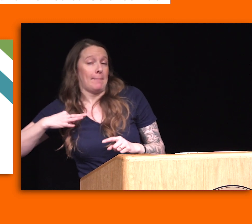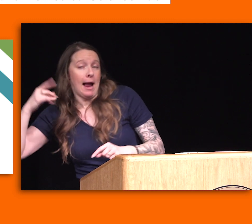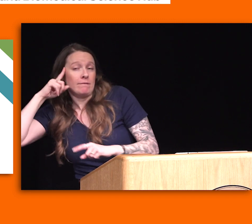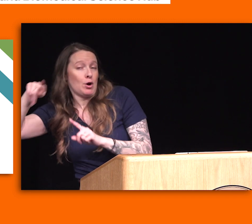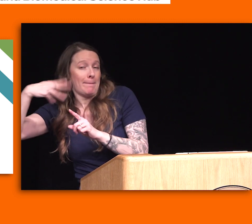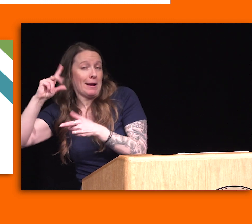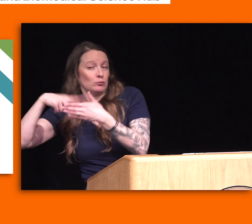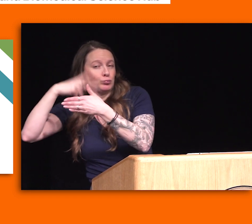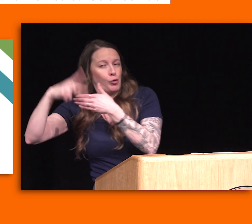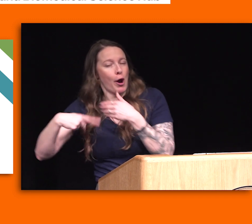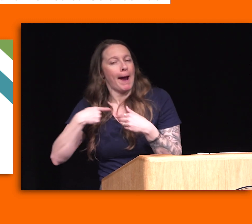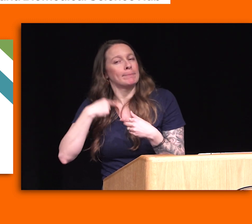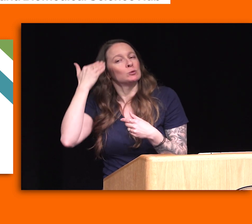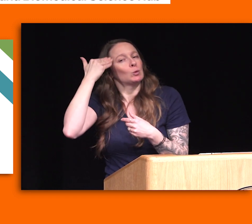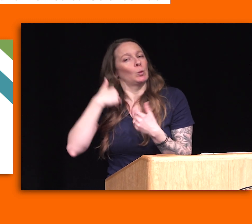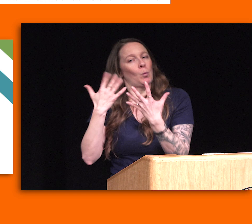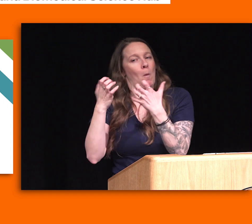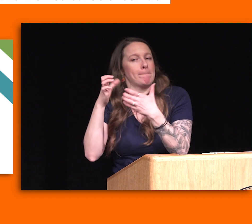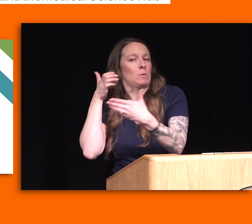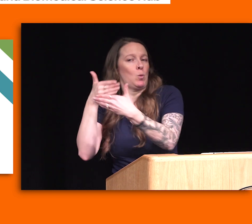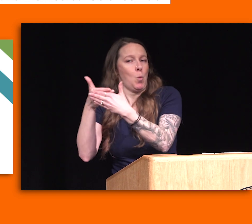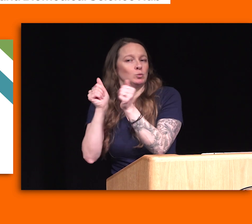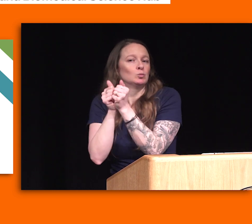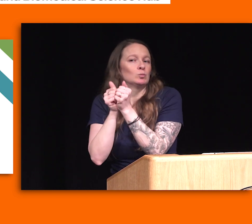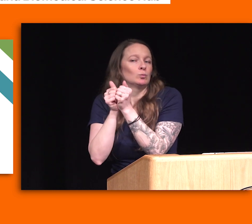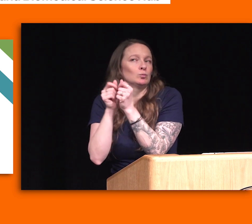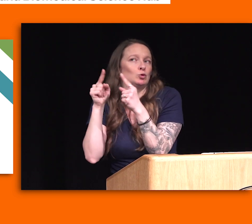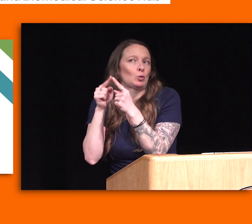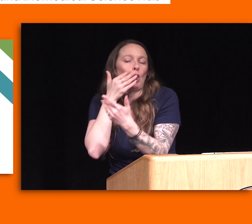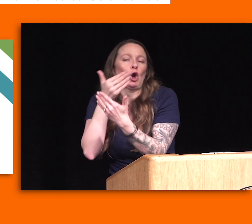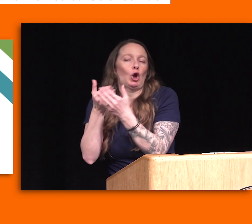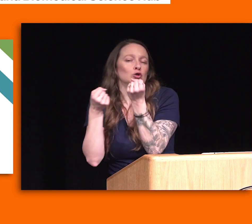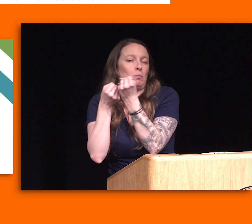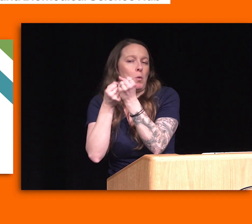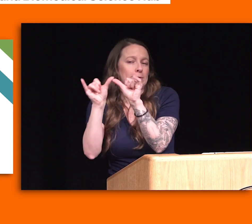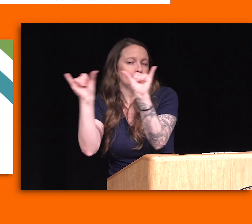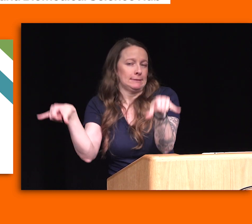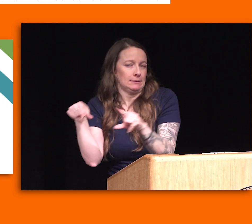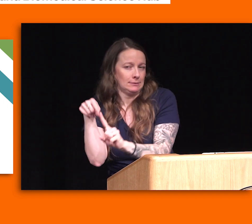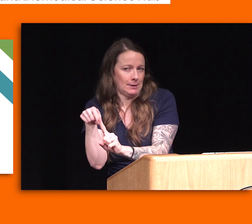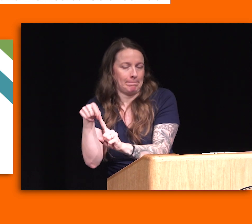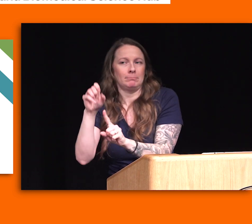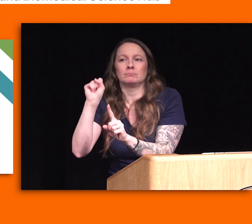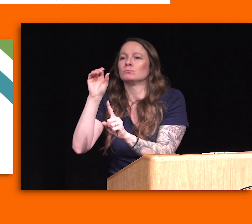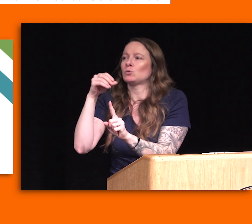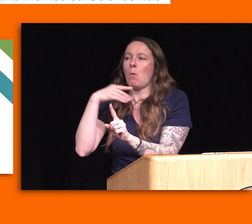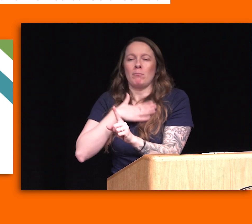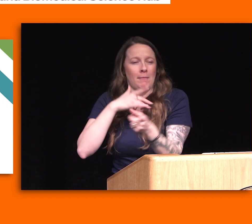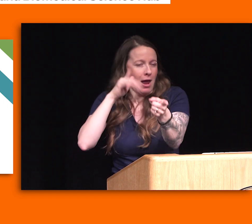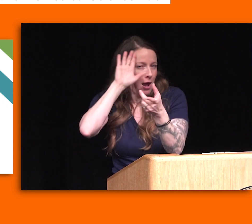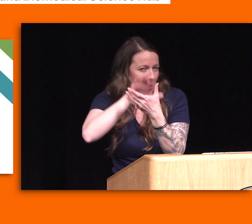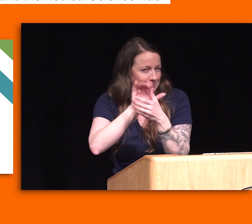And when I applied for the PhD program, I knew that I wanted to be close to a good support system.